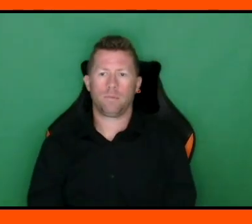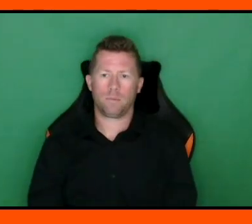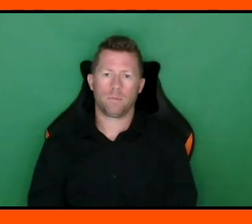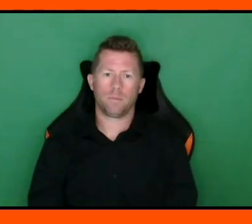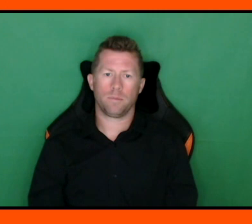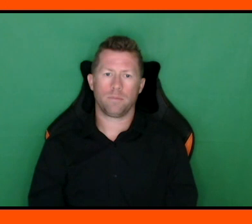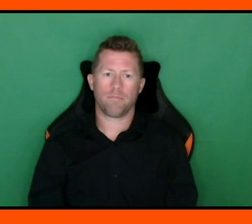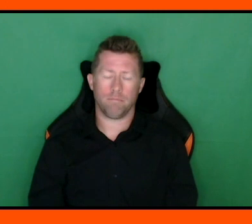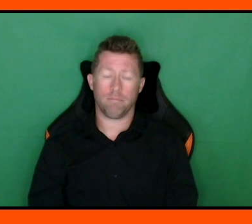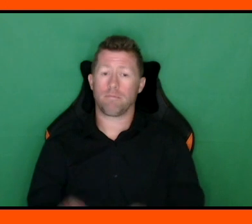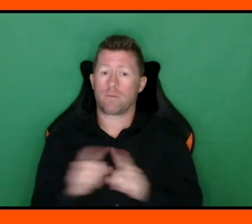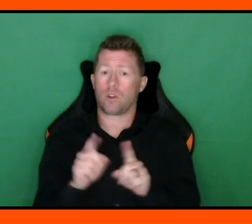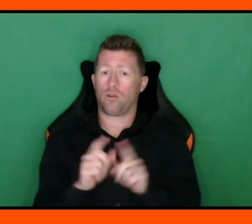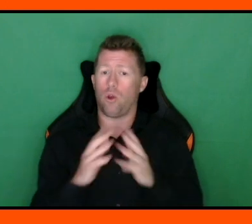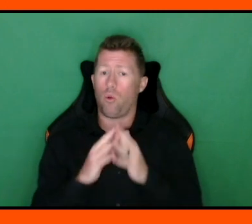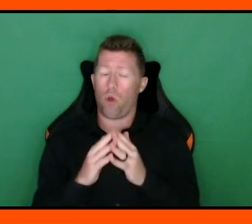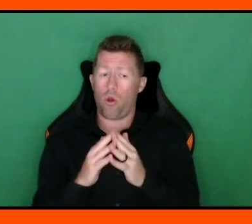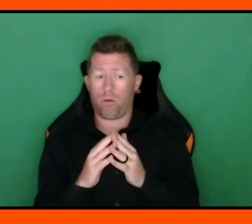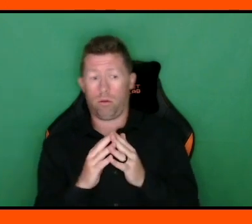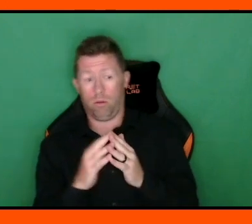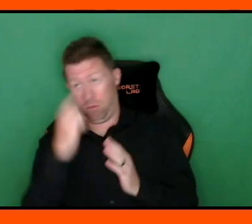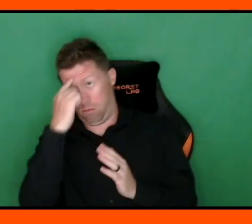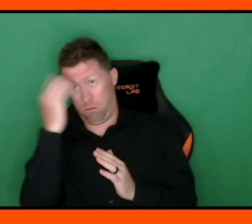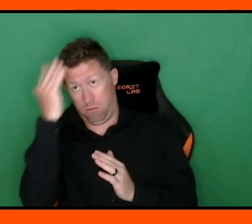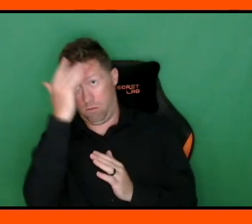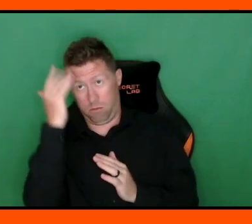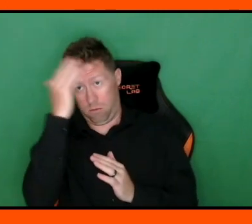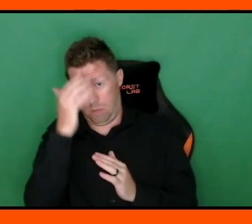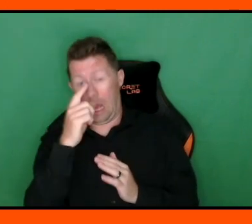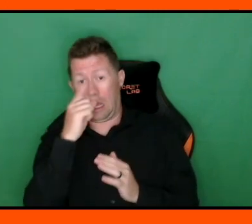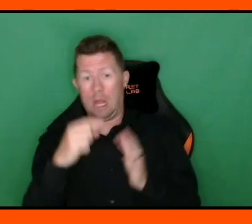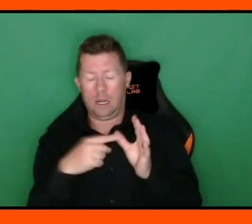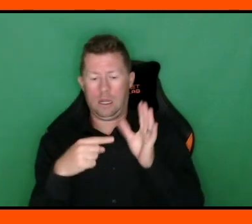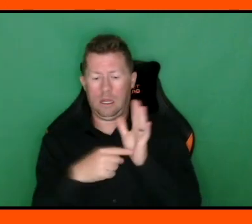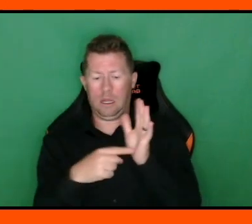It's also worth noting you can add attachments at the end of your submission if there’s extra information